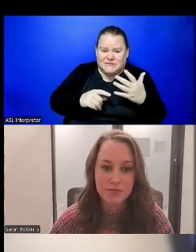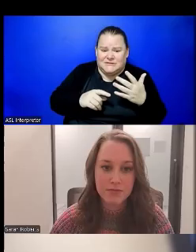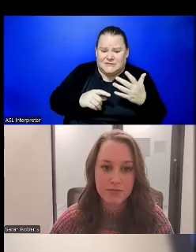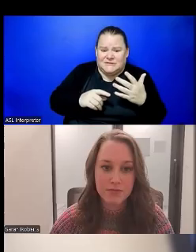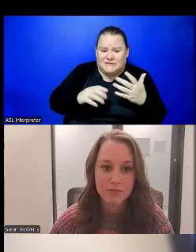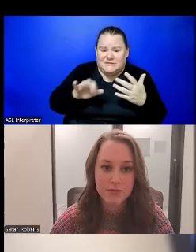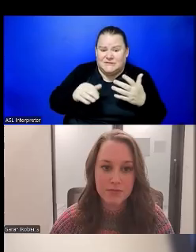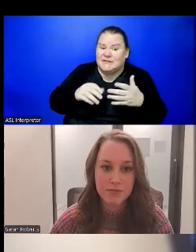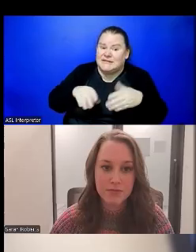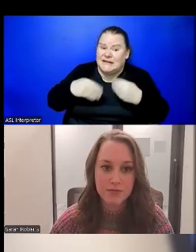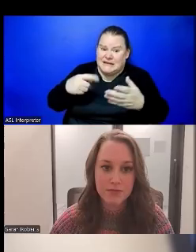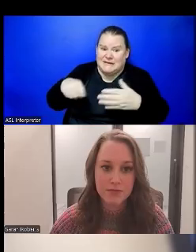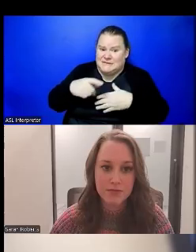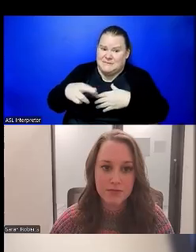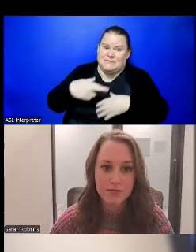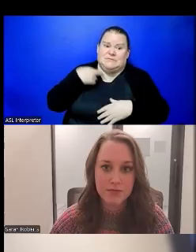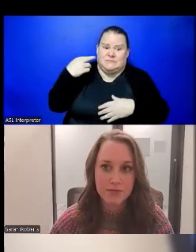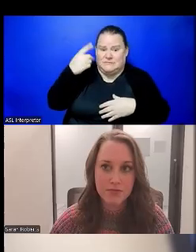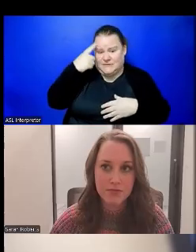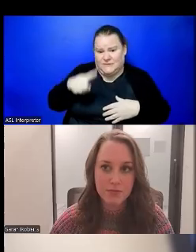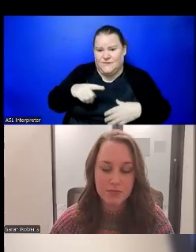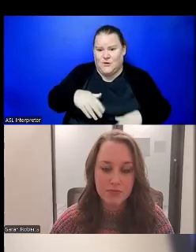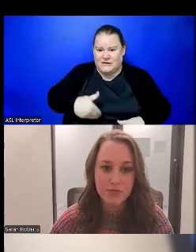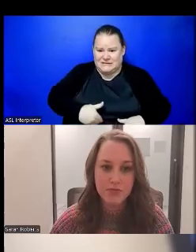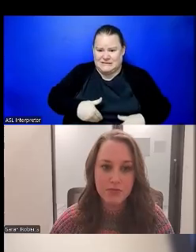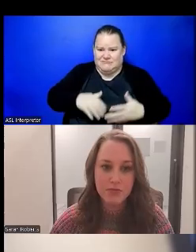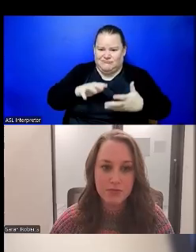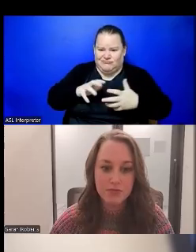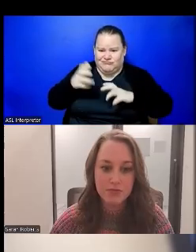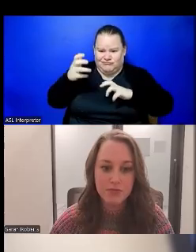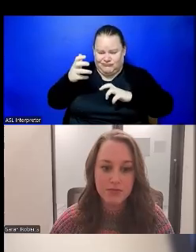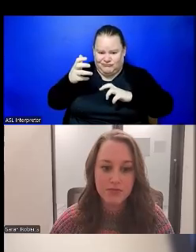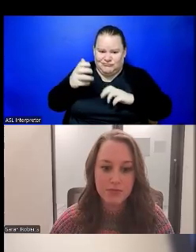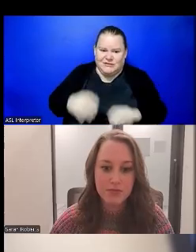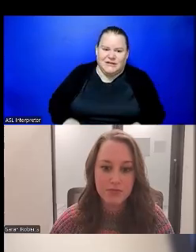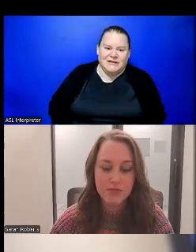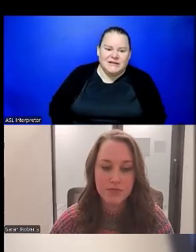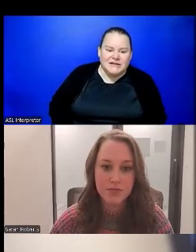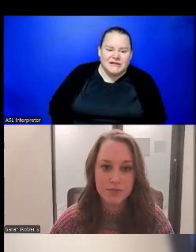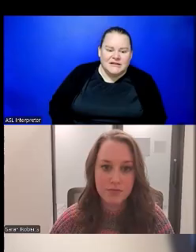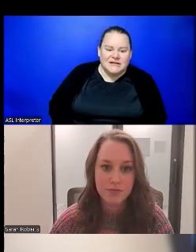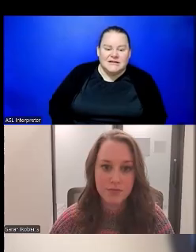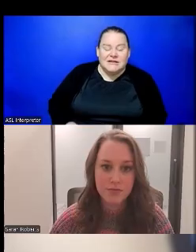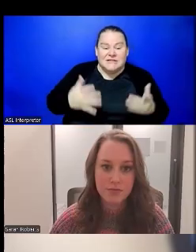at really high risk for gastric rupture. So in addition to wanting to manage the obesity and the